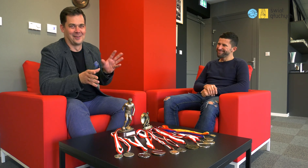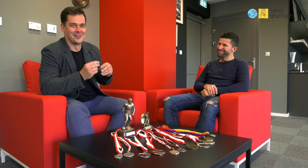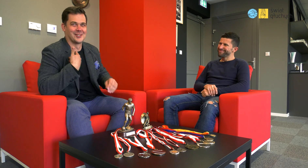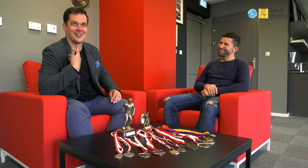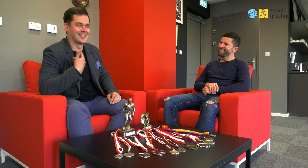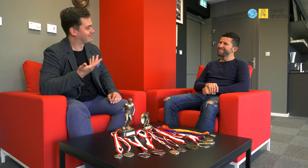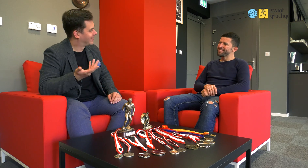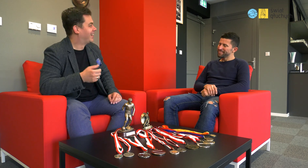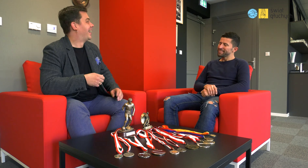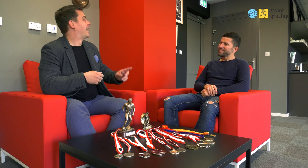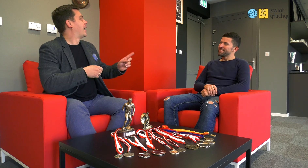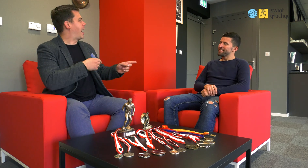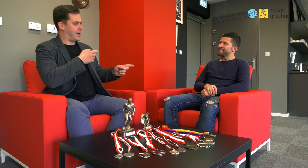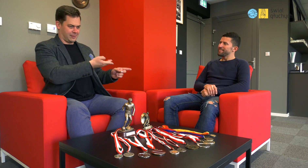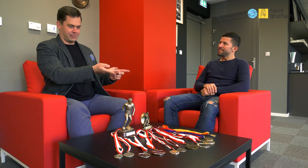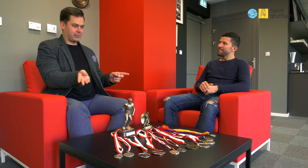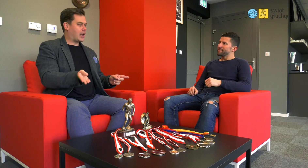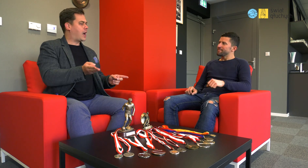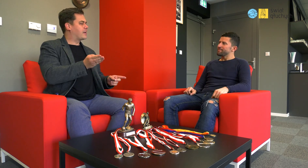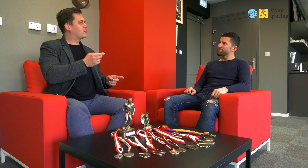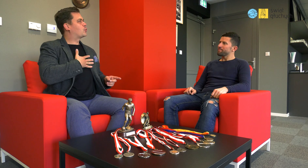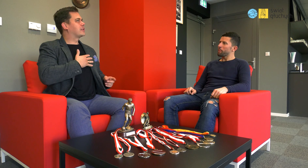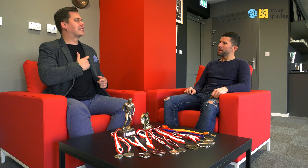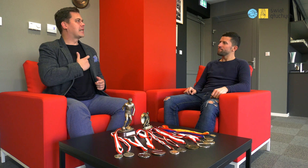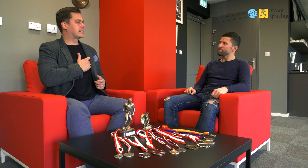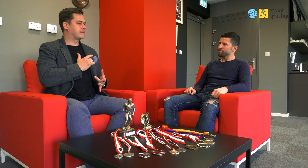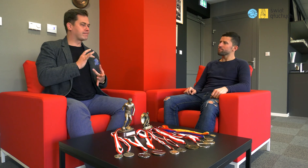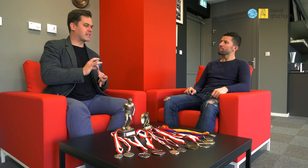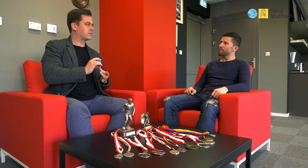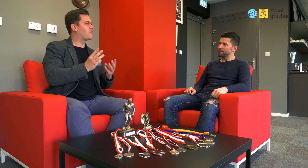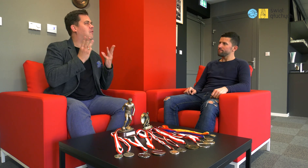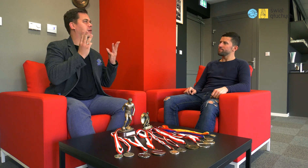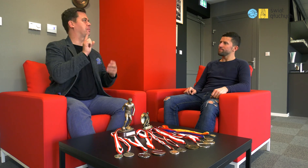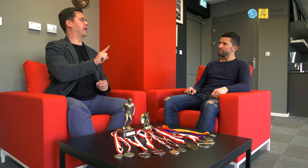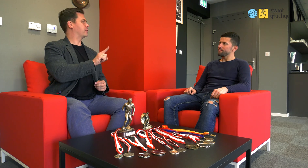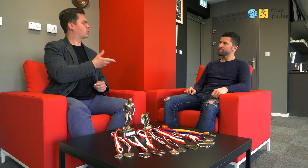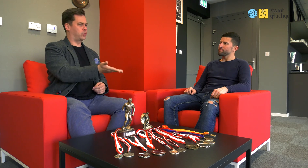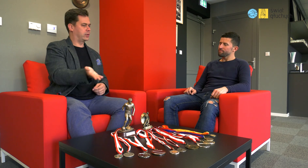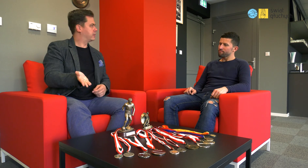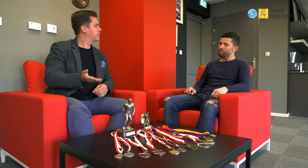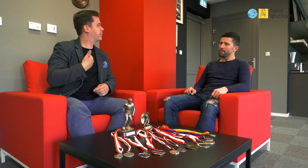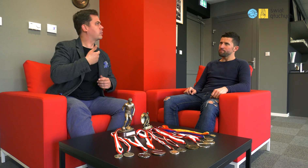Throughout my life I haven't collected anything. Which medal is closest to your heart, Which comes first?